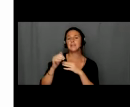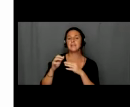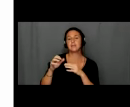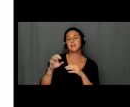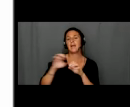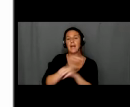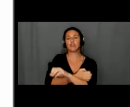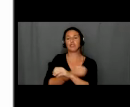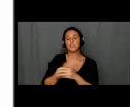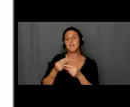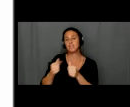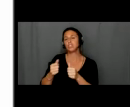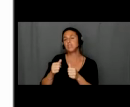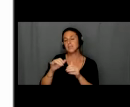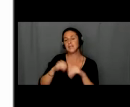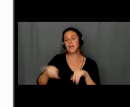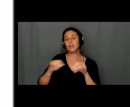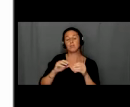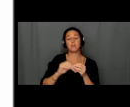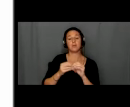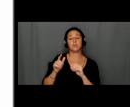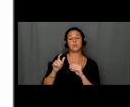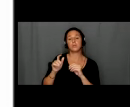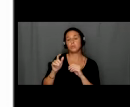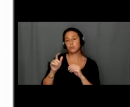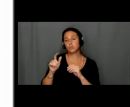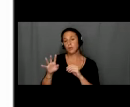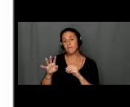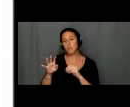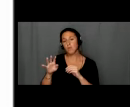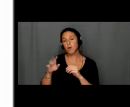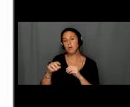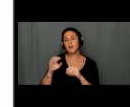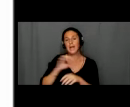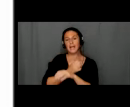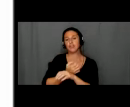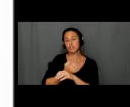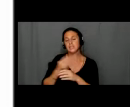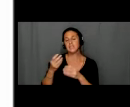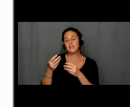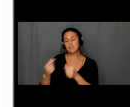title 24 to address both energy efficiency as well as indoor air temperature,